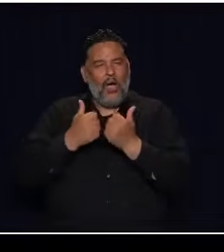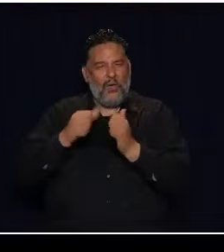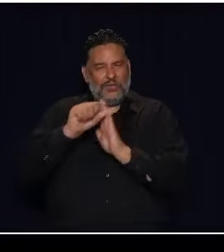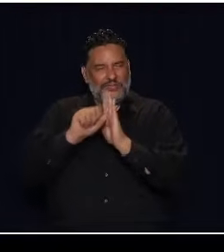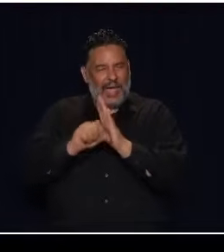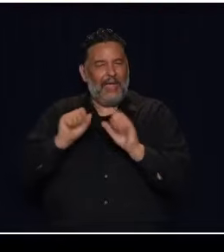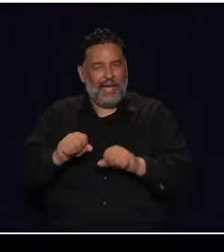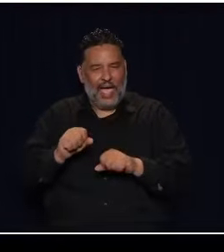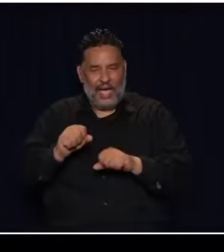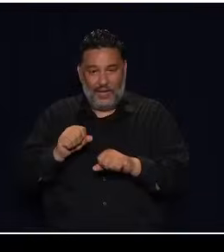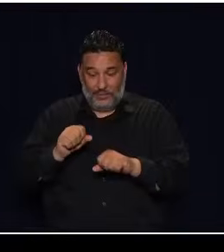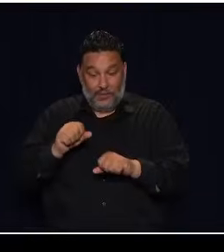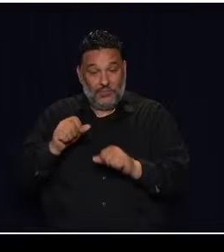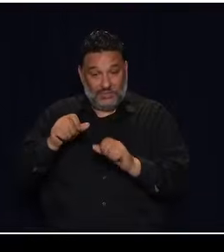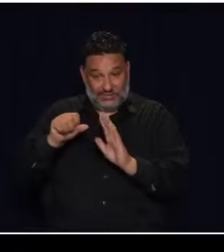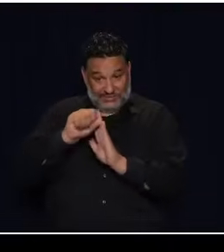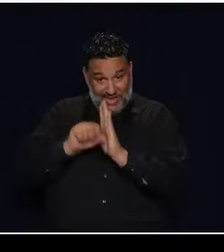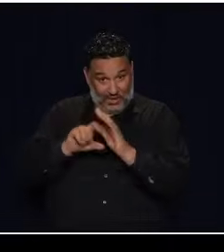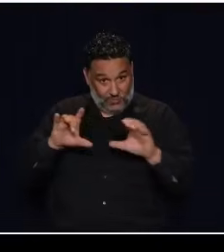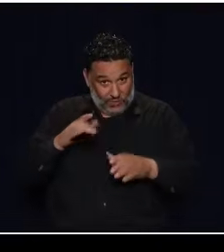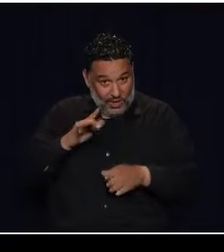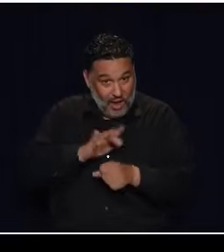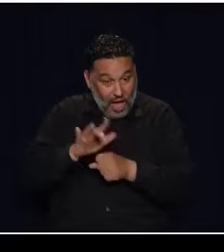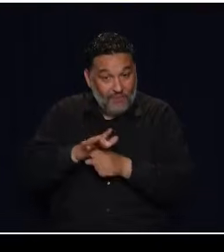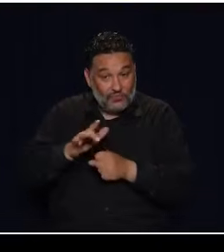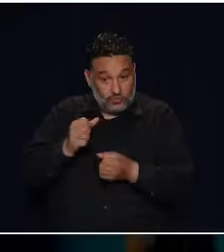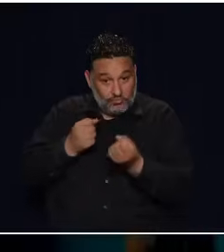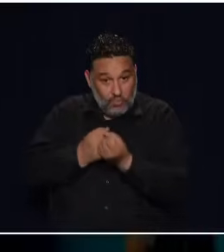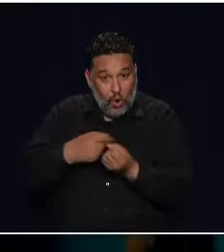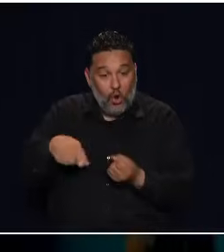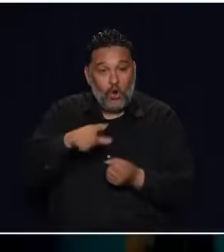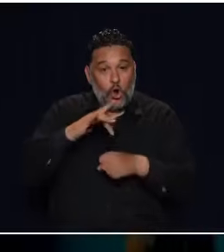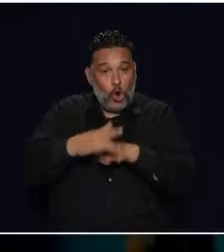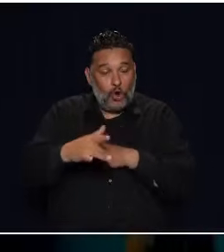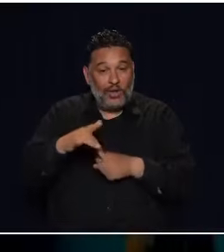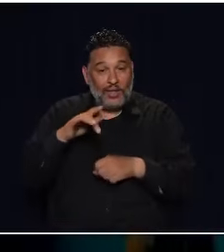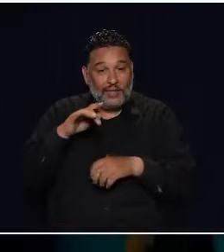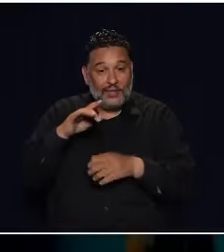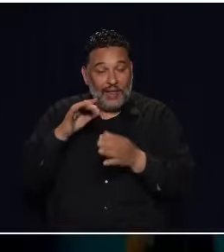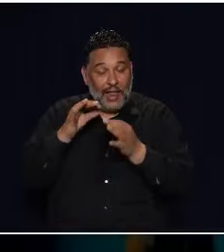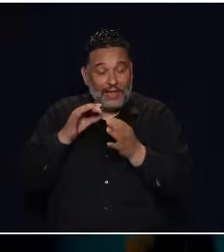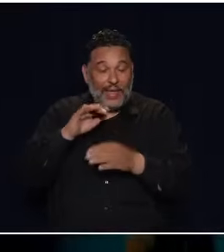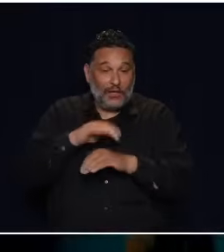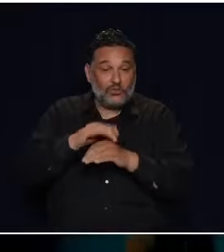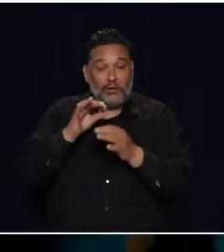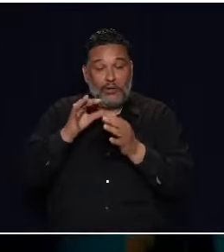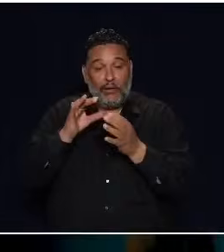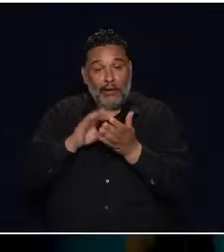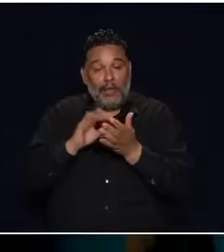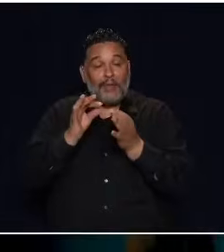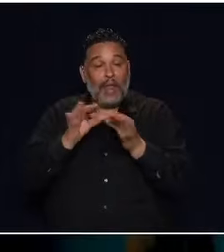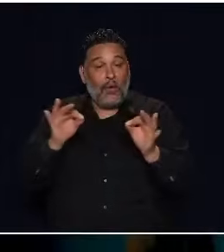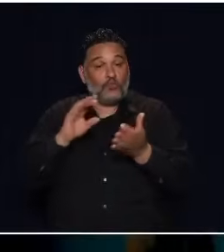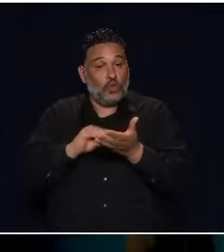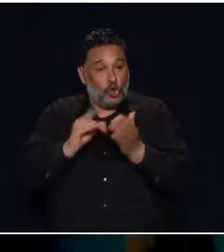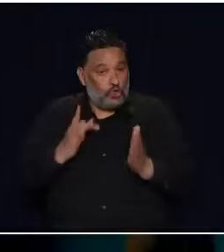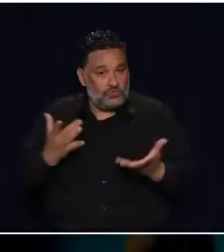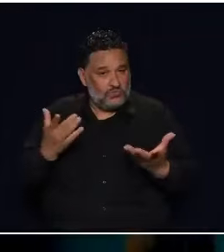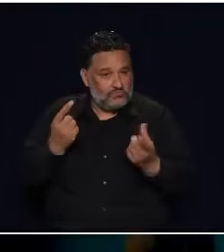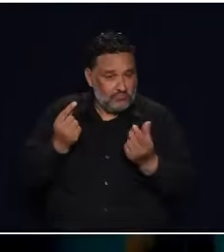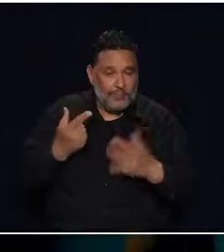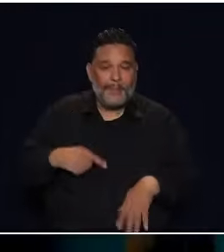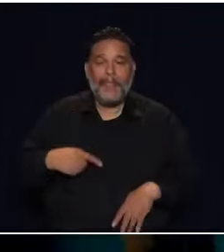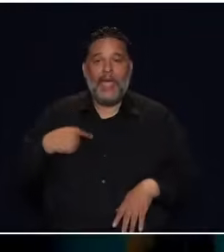WHAT ROLE SHOULD DUAL LEARNERS